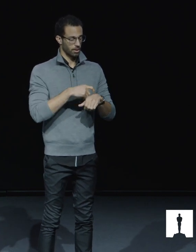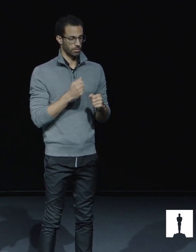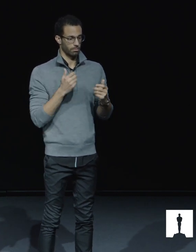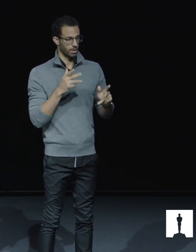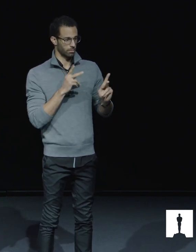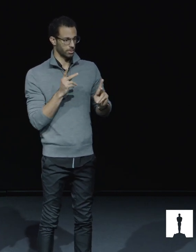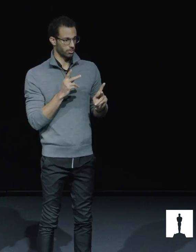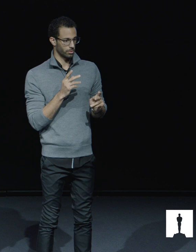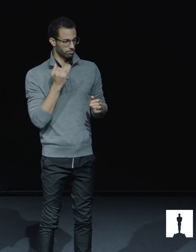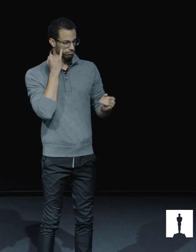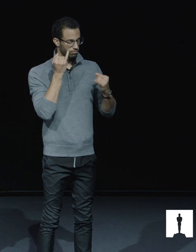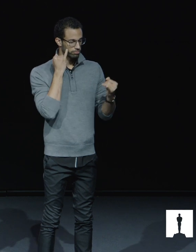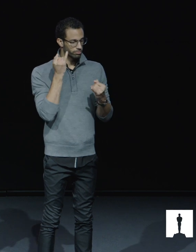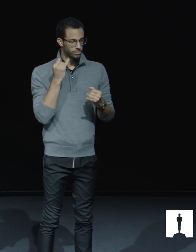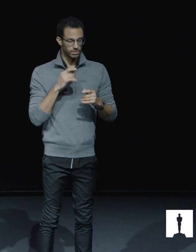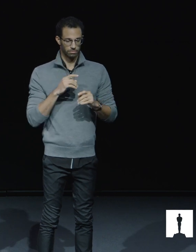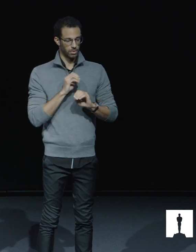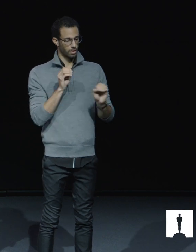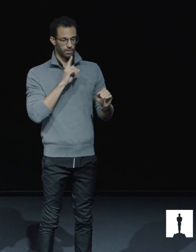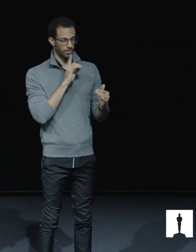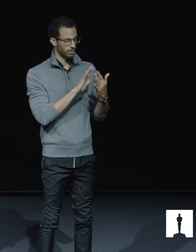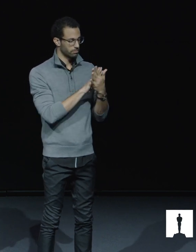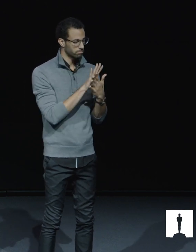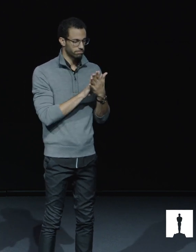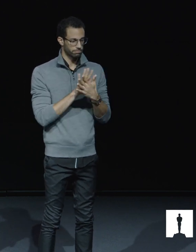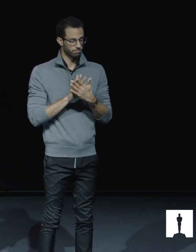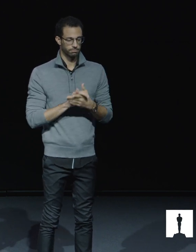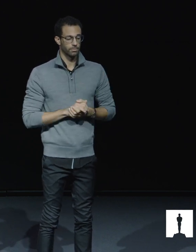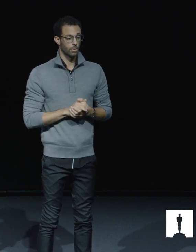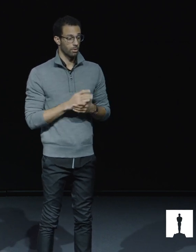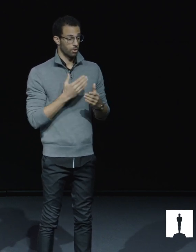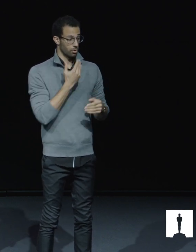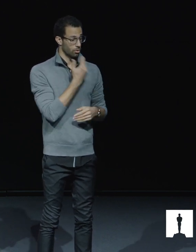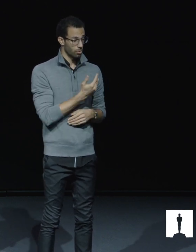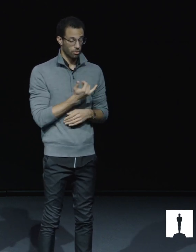not, nothing is ambiguous and even ambivalent. What's good and what's wrong seems to always